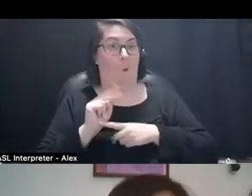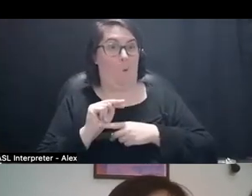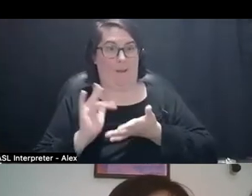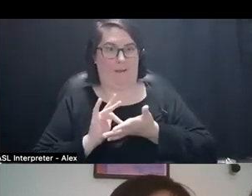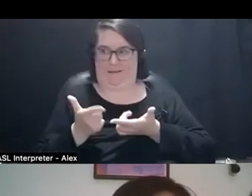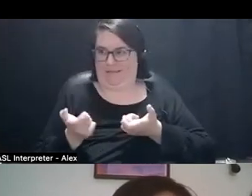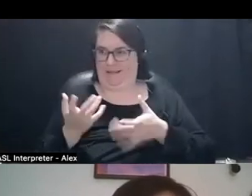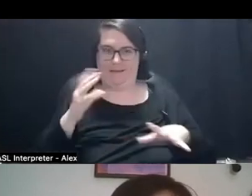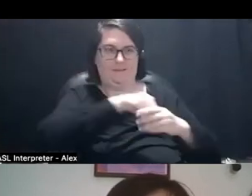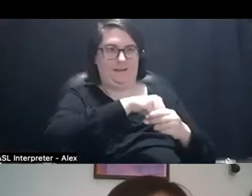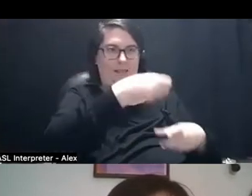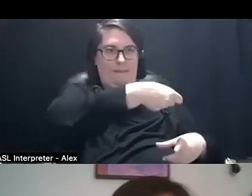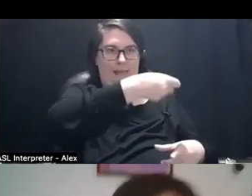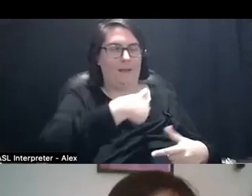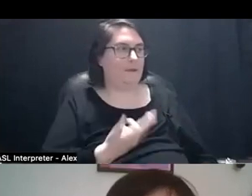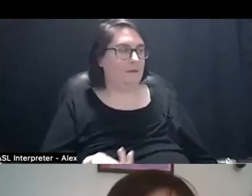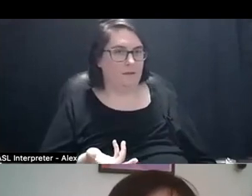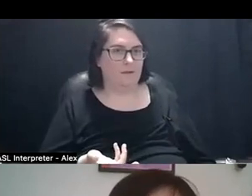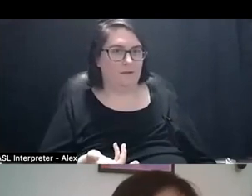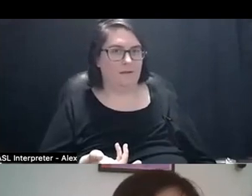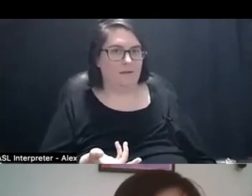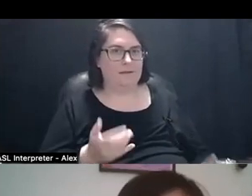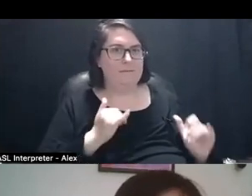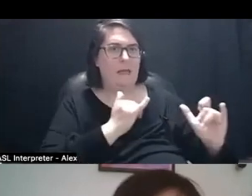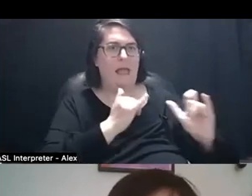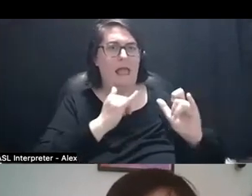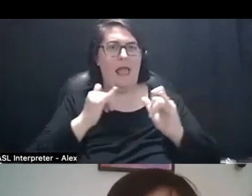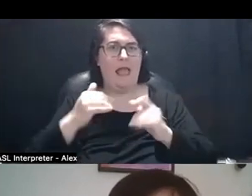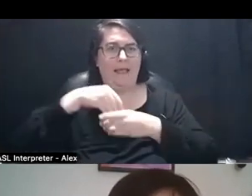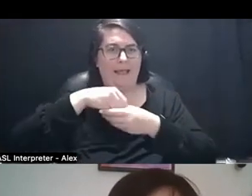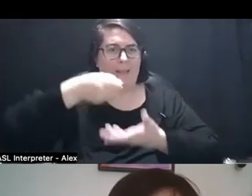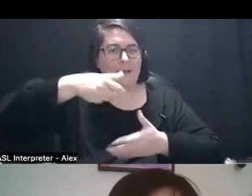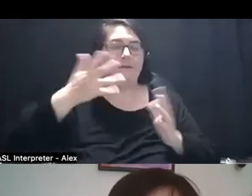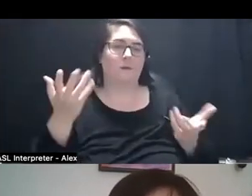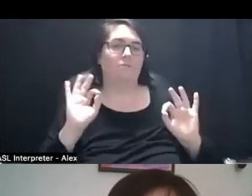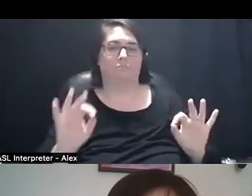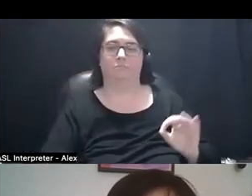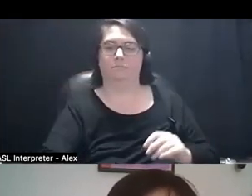Even if we're not here together, we're all here together in the bag. Like I really got really emotional